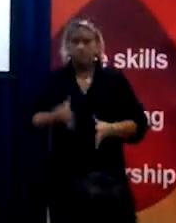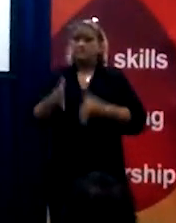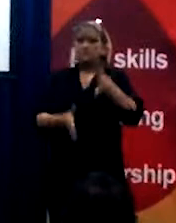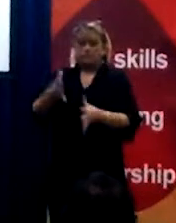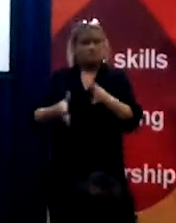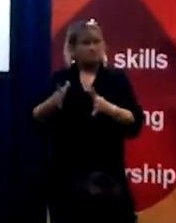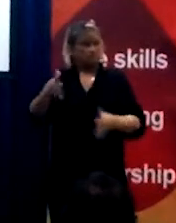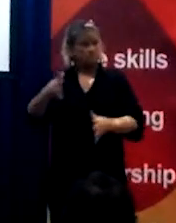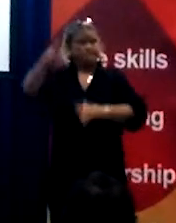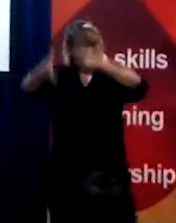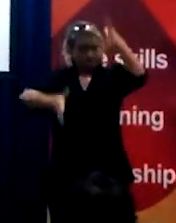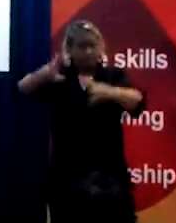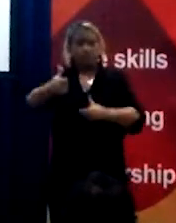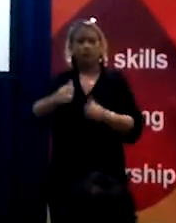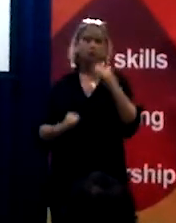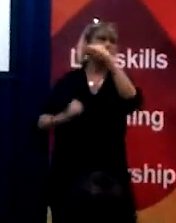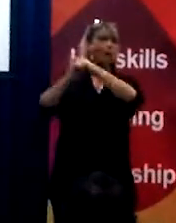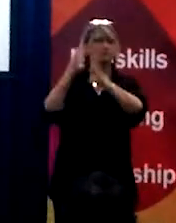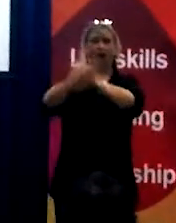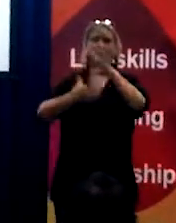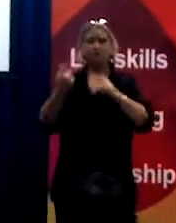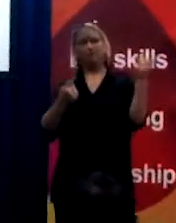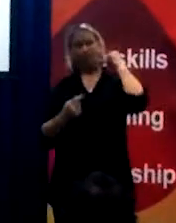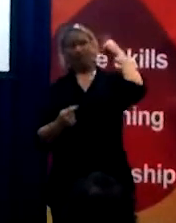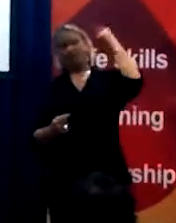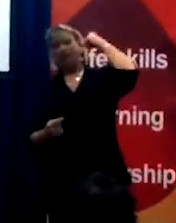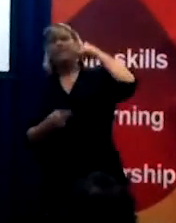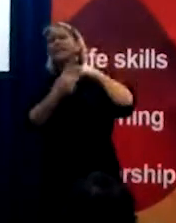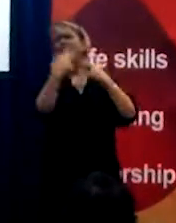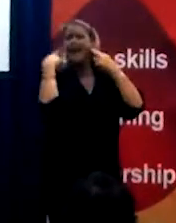is correct and it’s at the top level. They’re native Auslan users. They know.